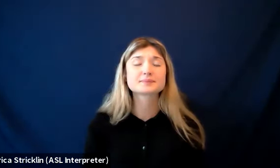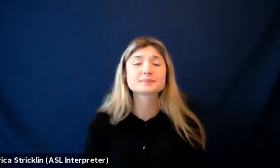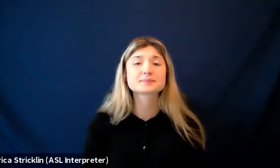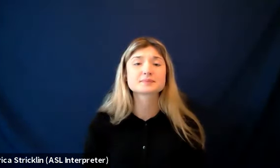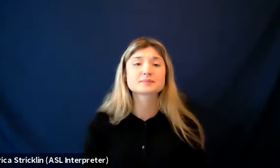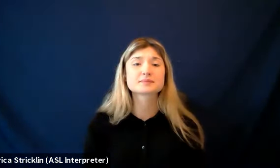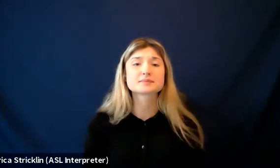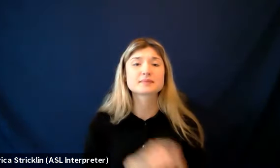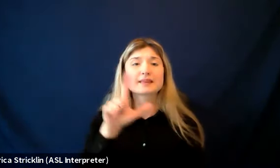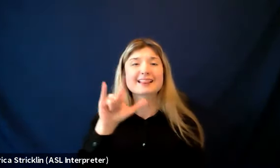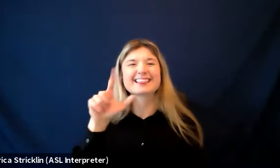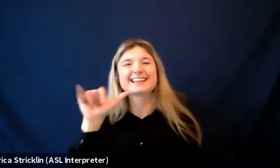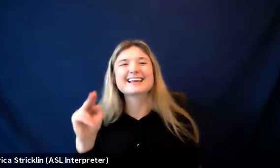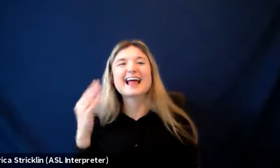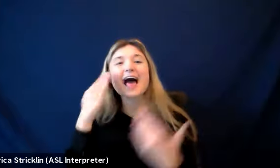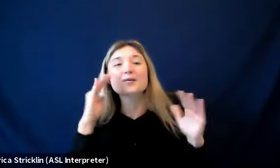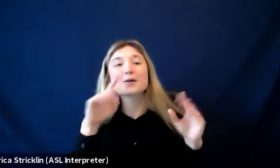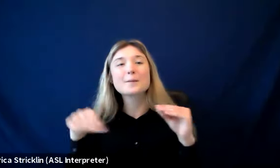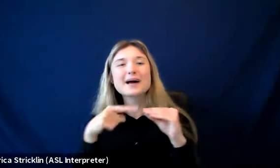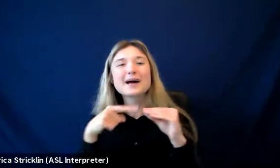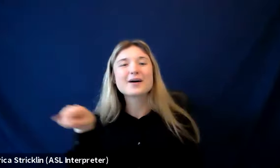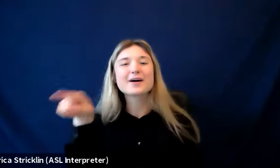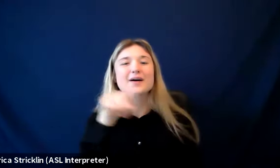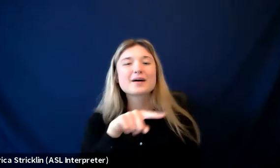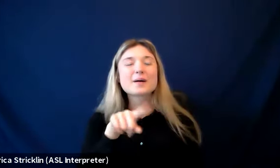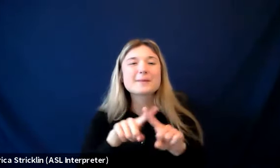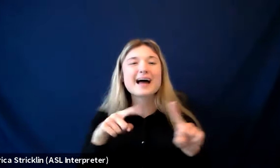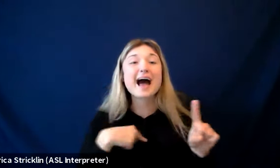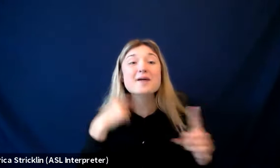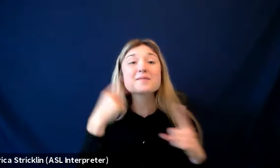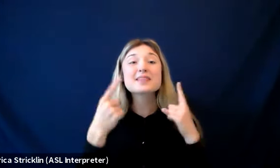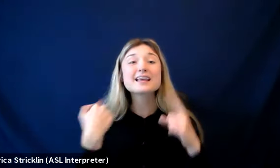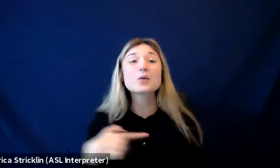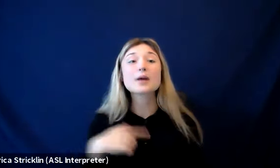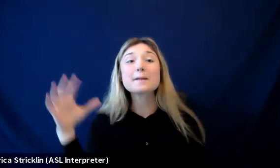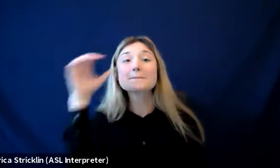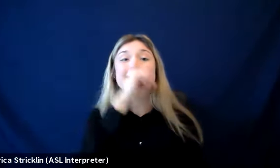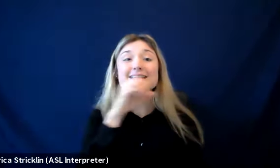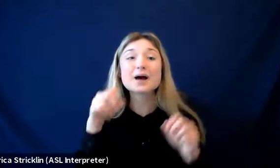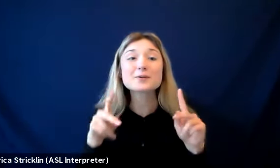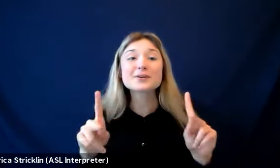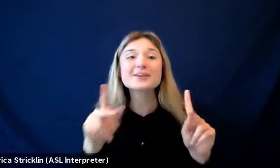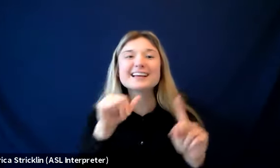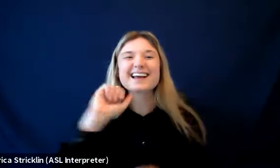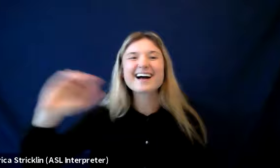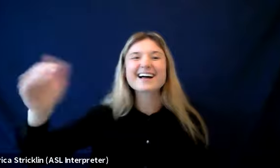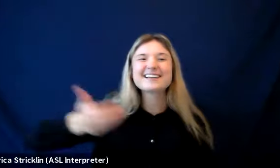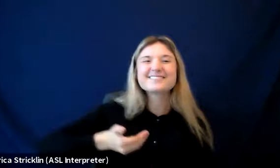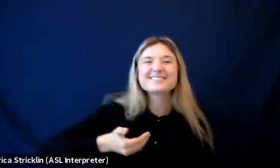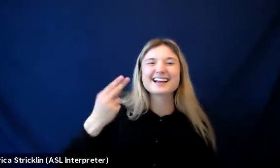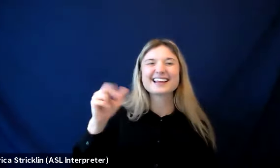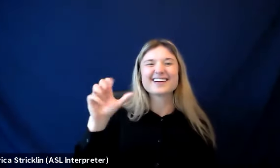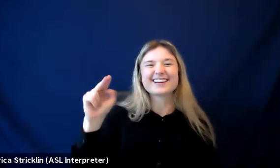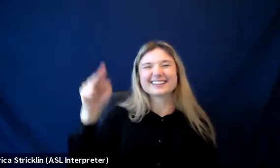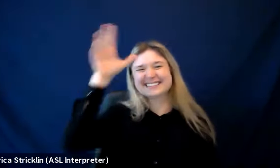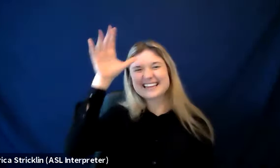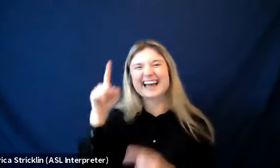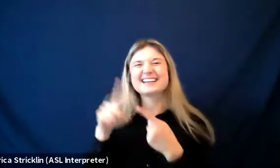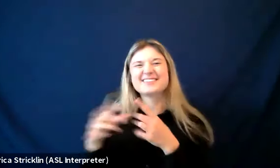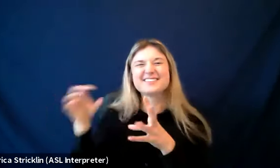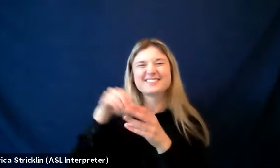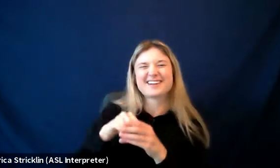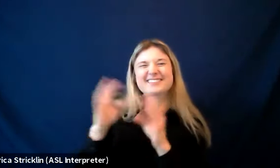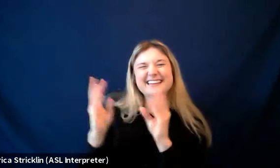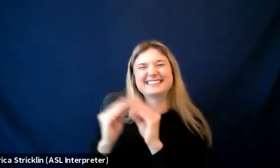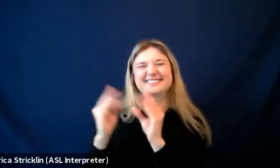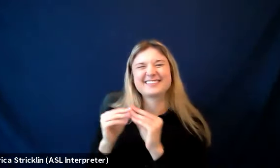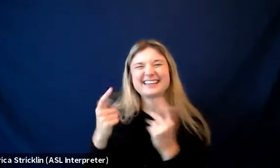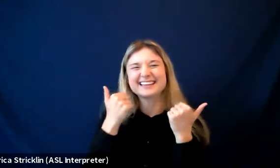I don't know about you guys, but I'm thinking that we miss an opportunity by not inviting Carlin's dad to this panel.